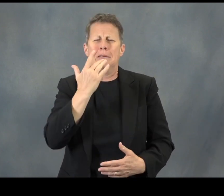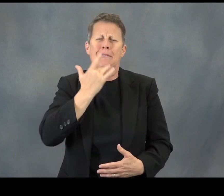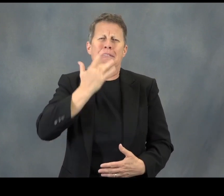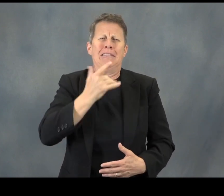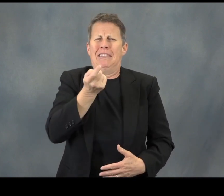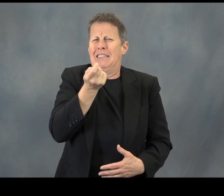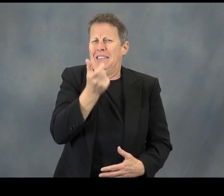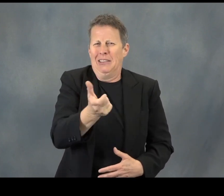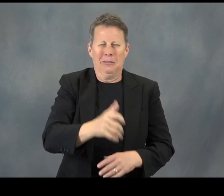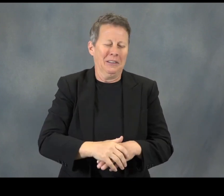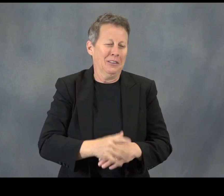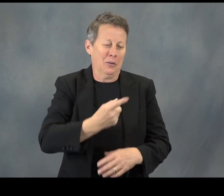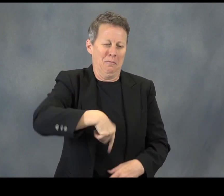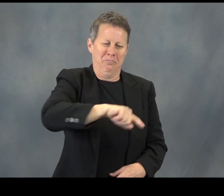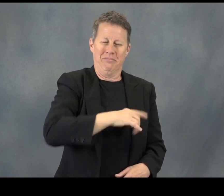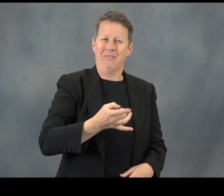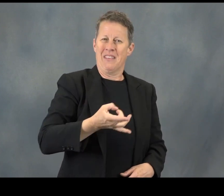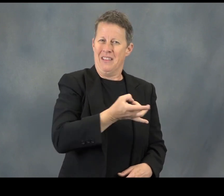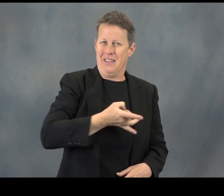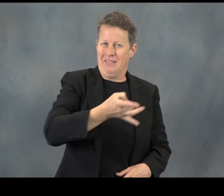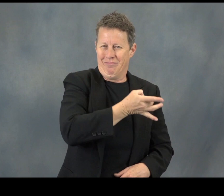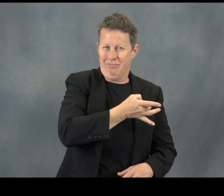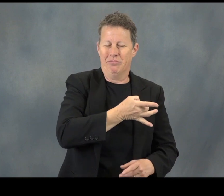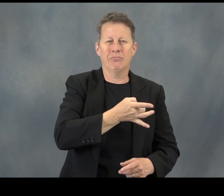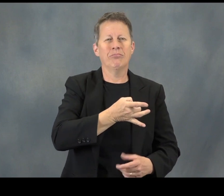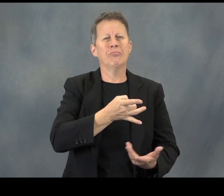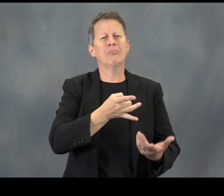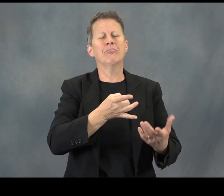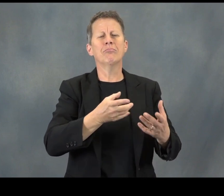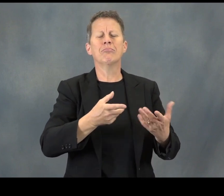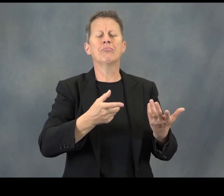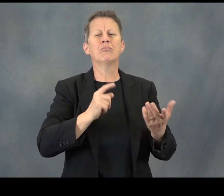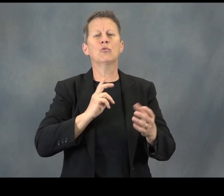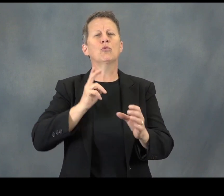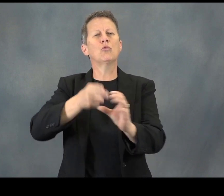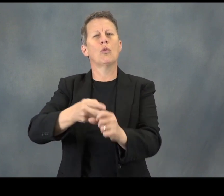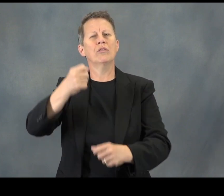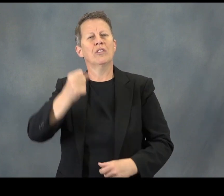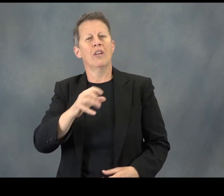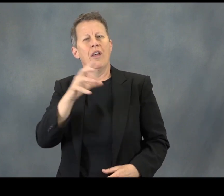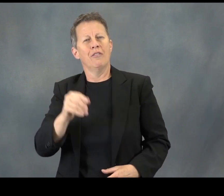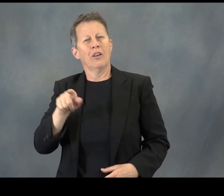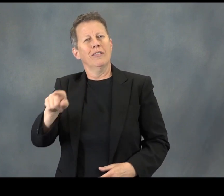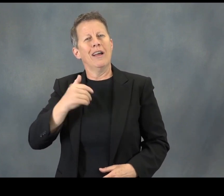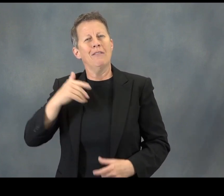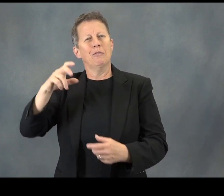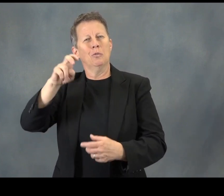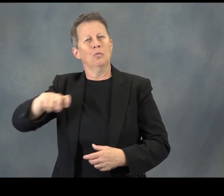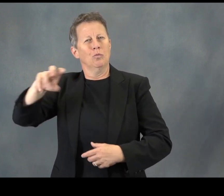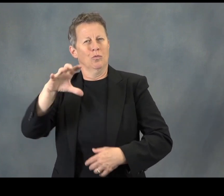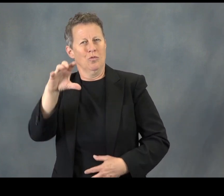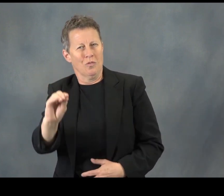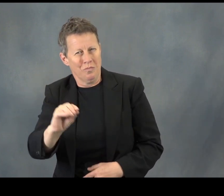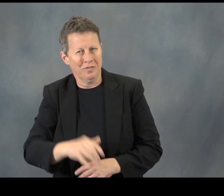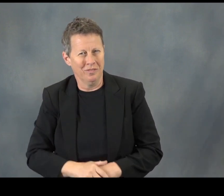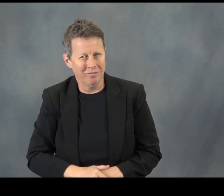all from San Diego, and we were on a tour with a local tour company from South Africa.